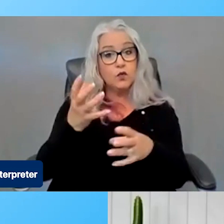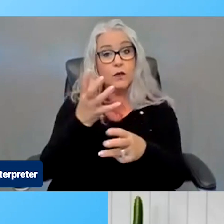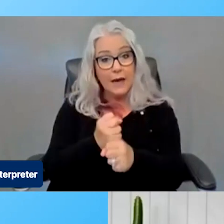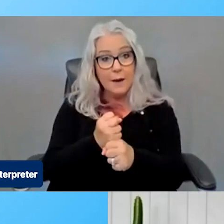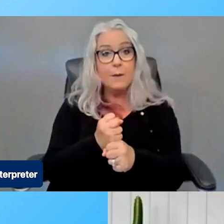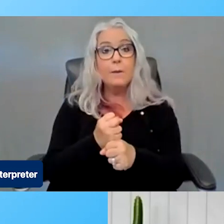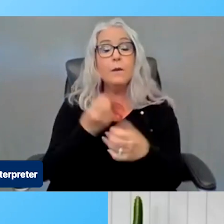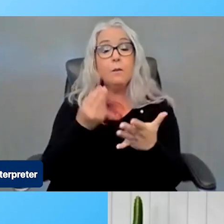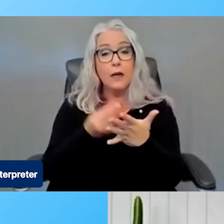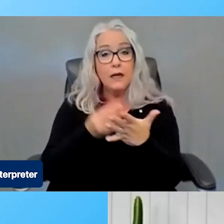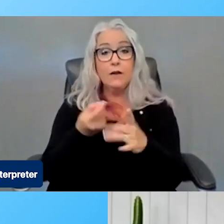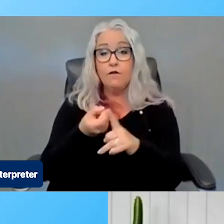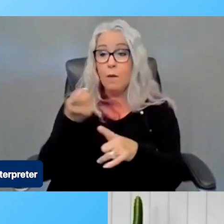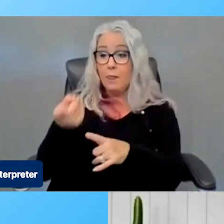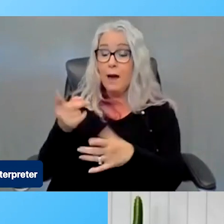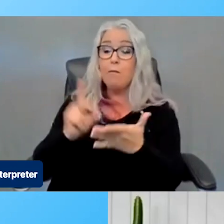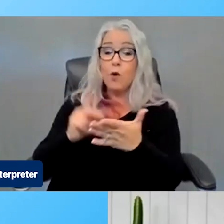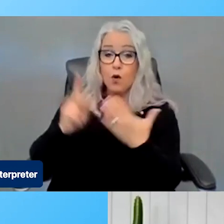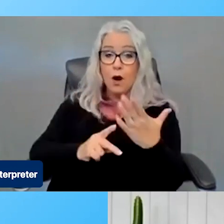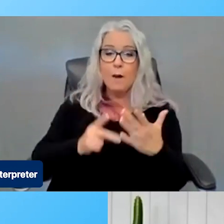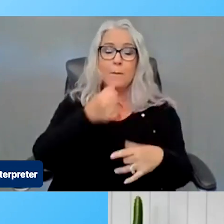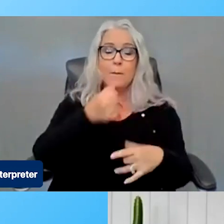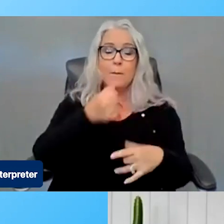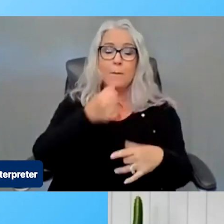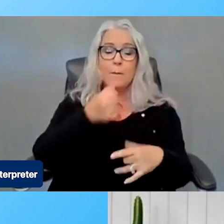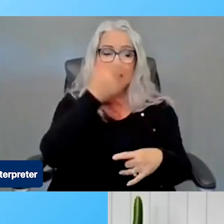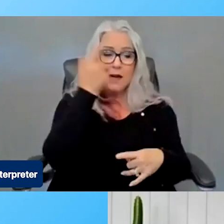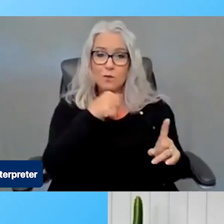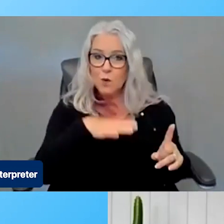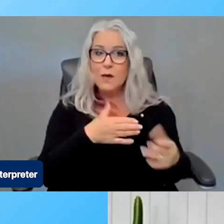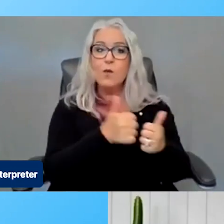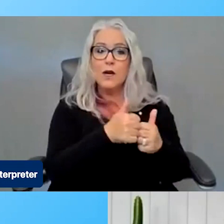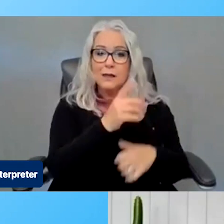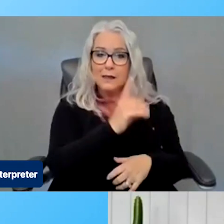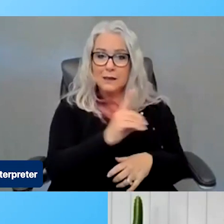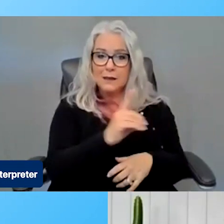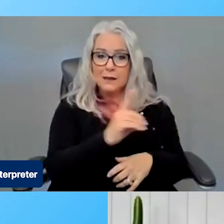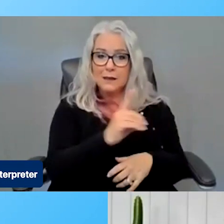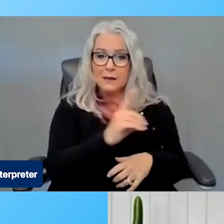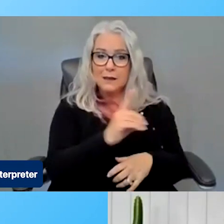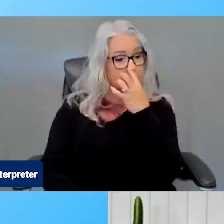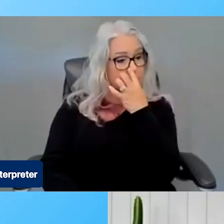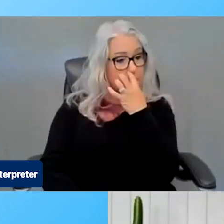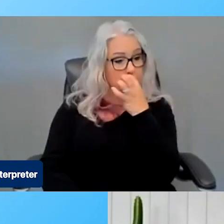And after she went into the program, she was not denied.